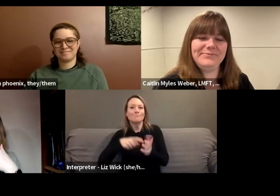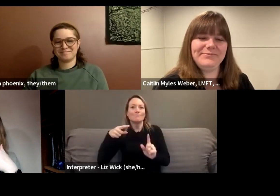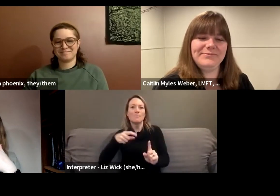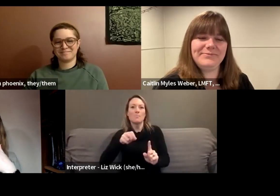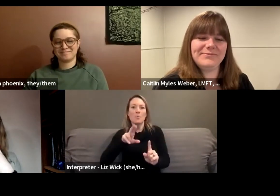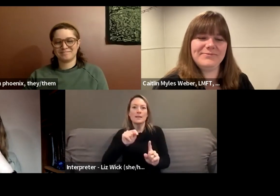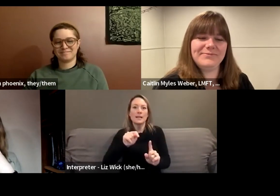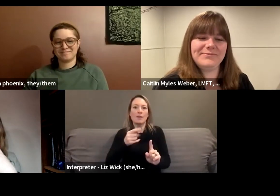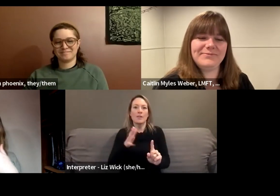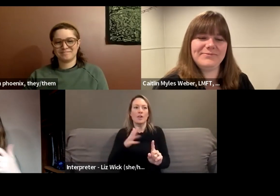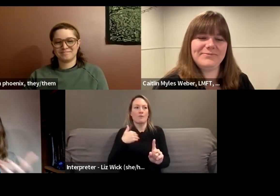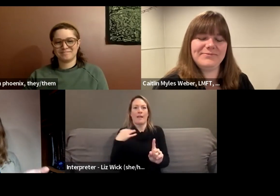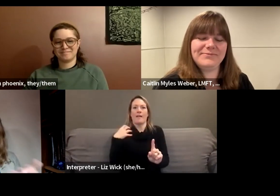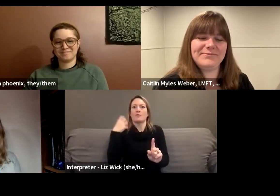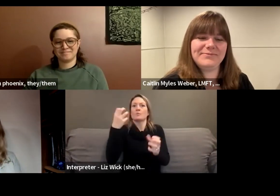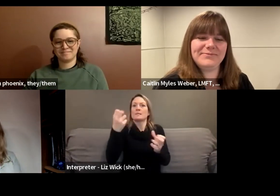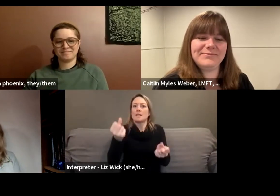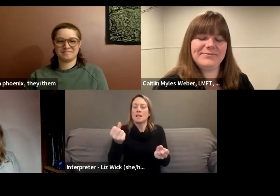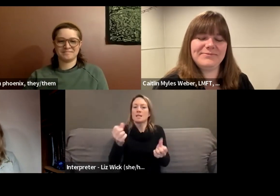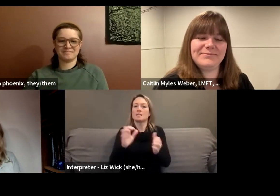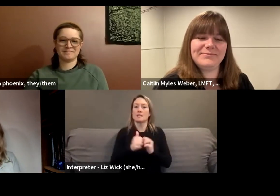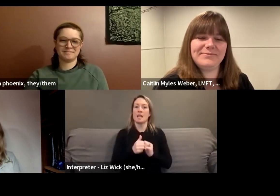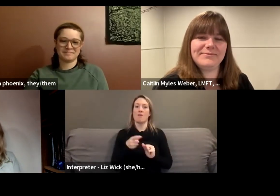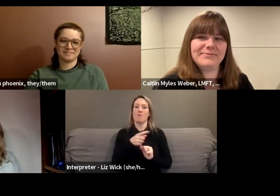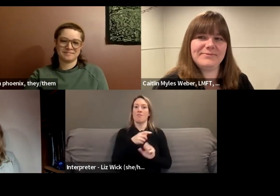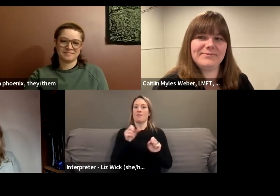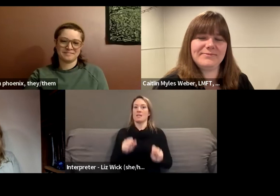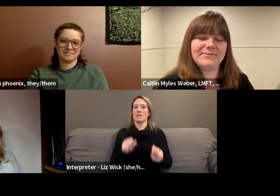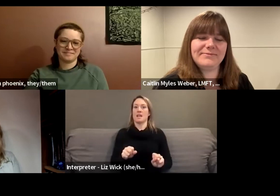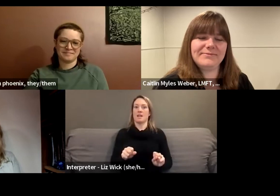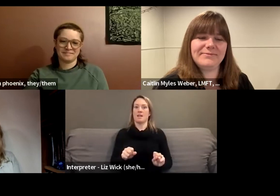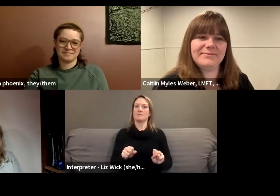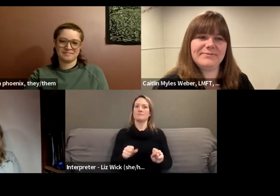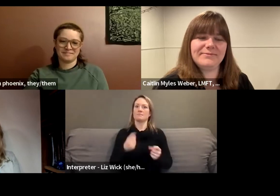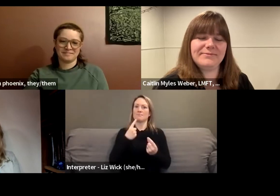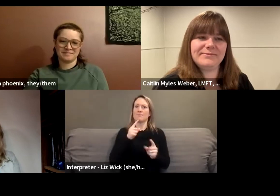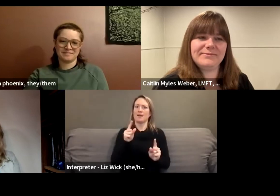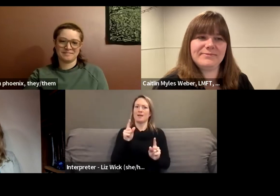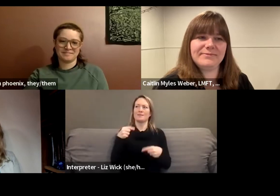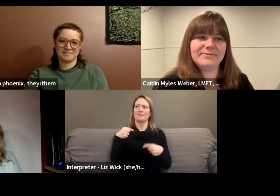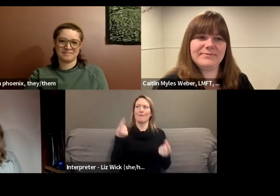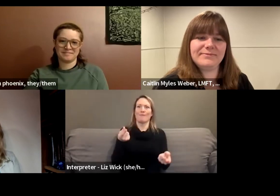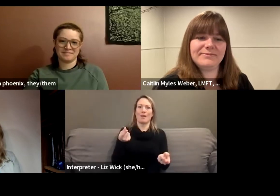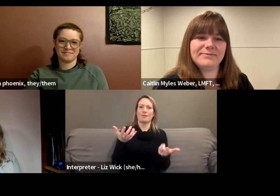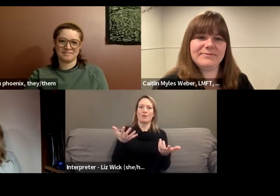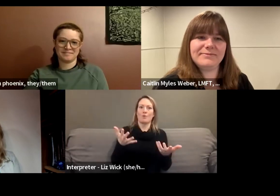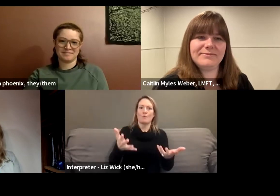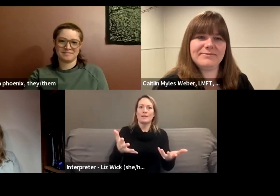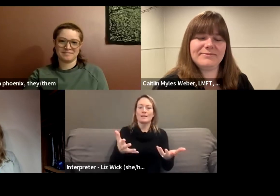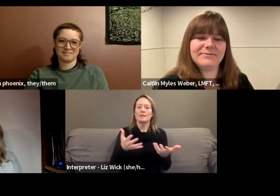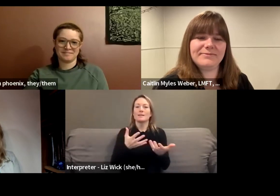and how they've actually been able to do what they've already been able to do and how it's...